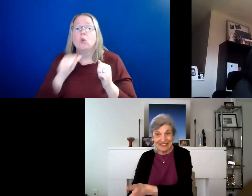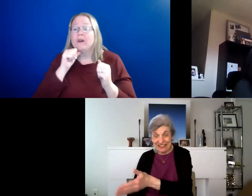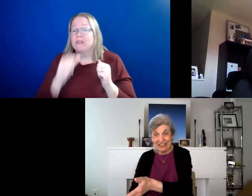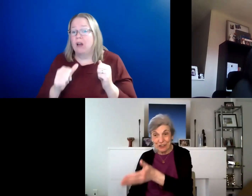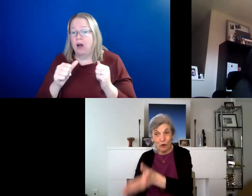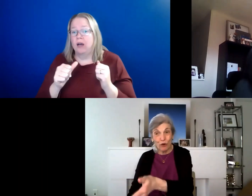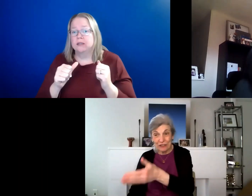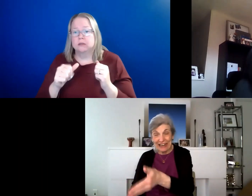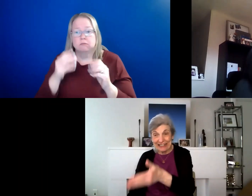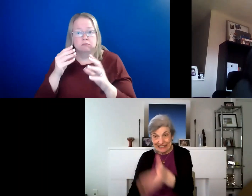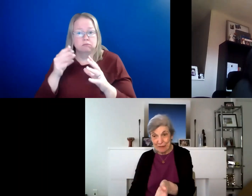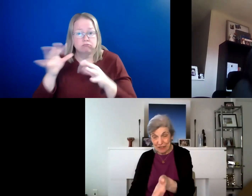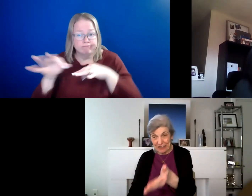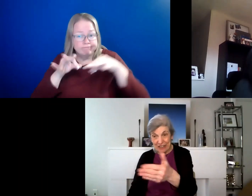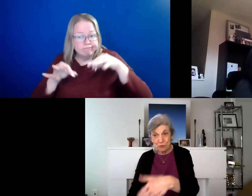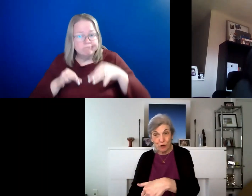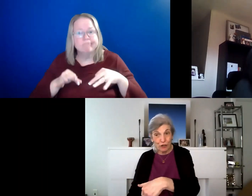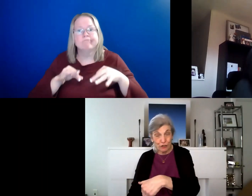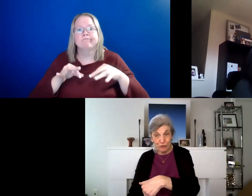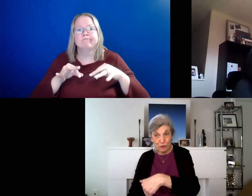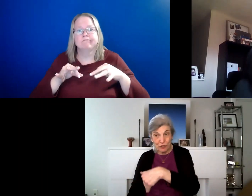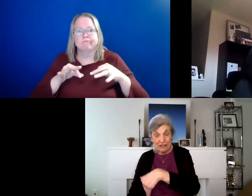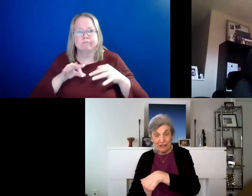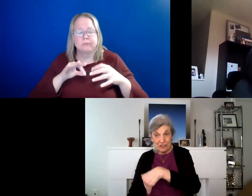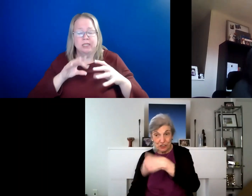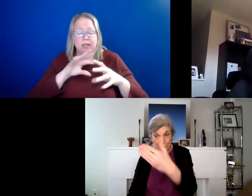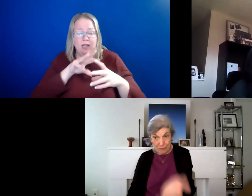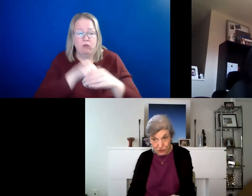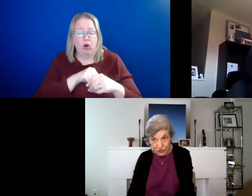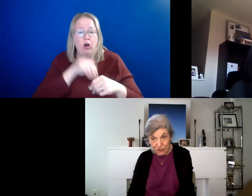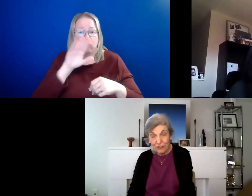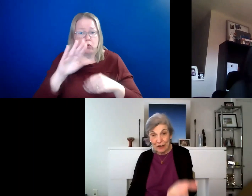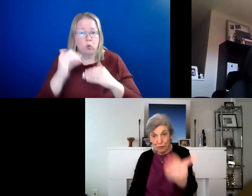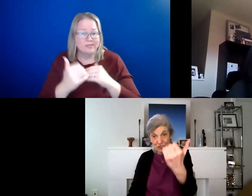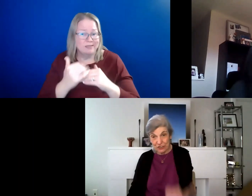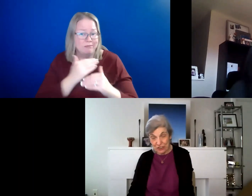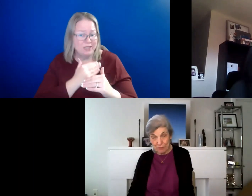13:00:09 in all academic as part of your submission that was accepted